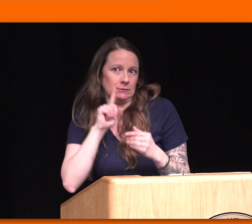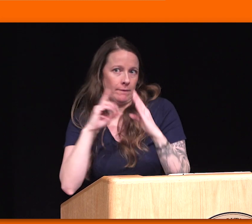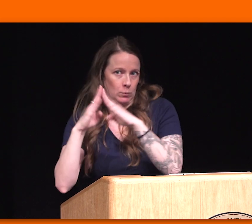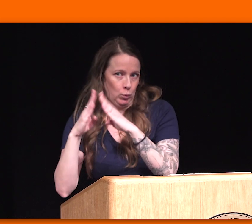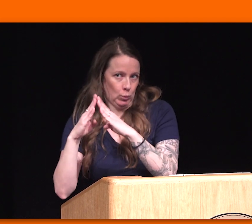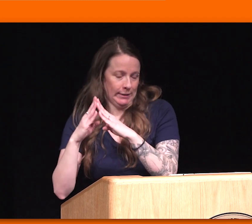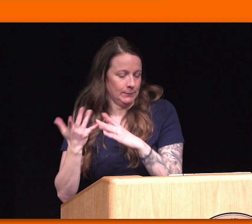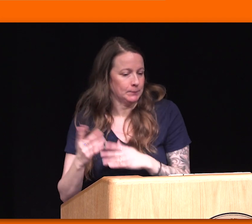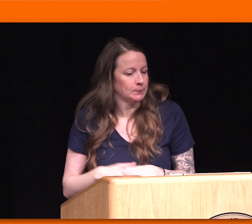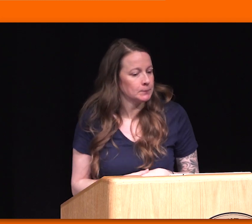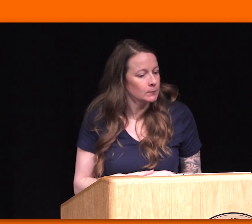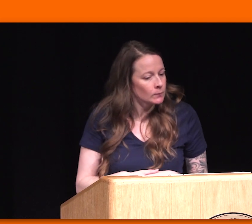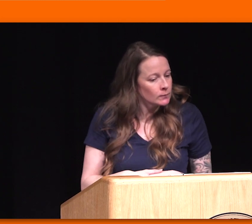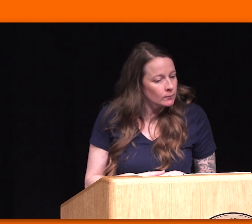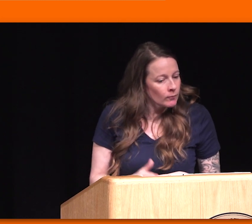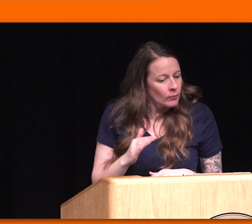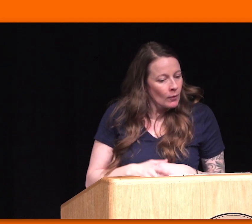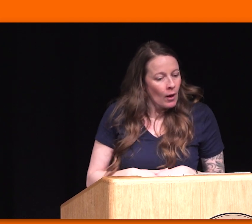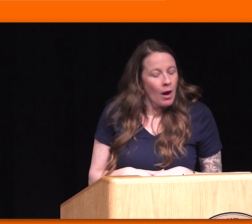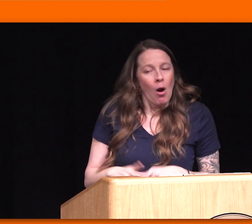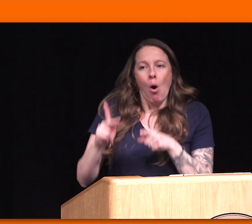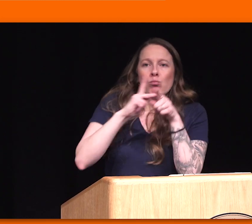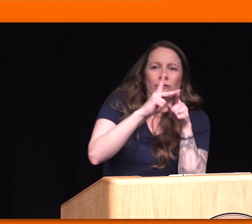in locations that had healthy Deaf communities.